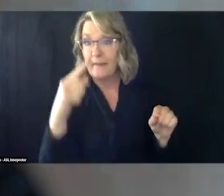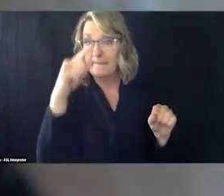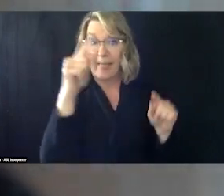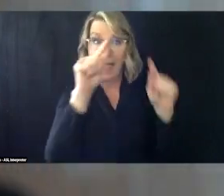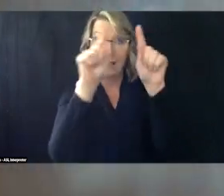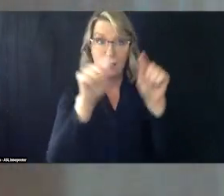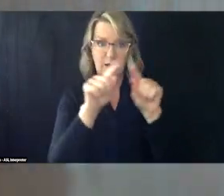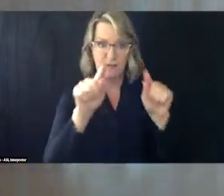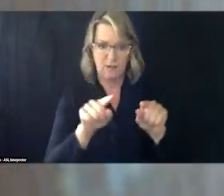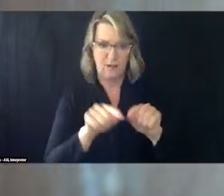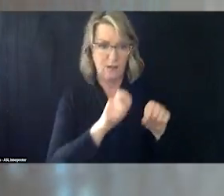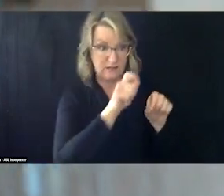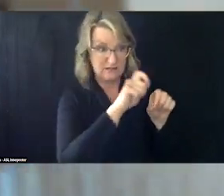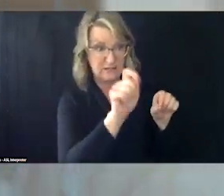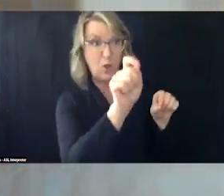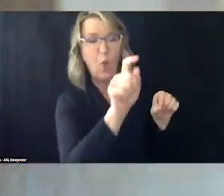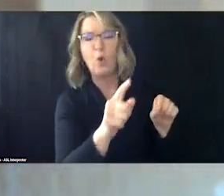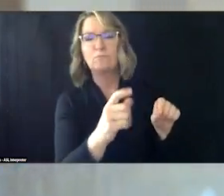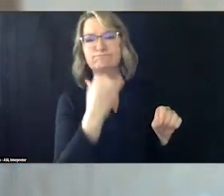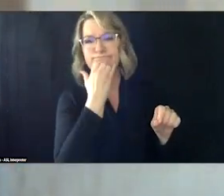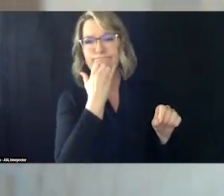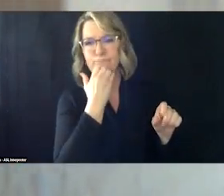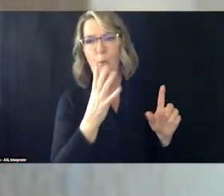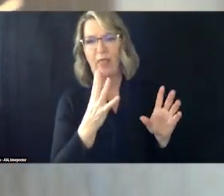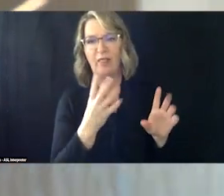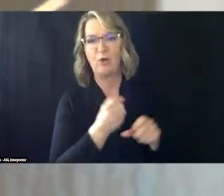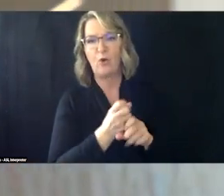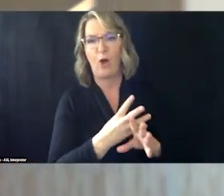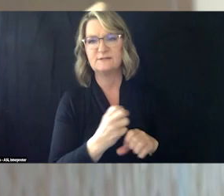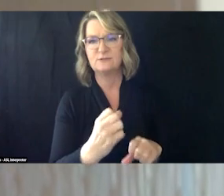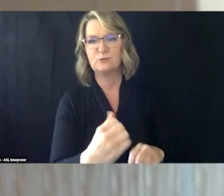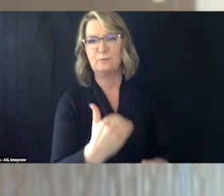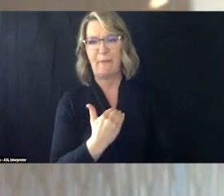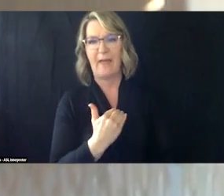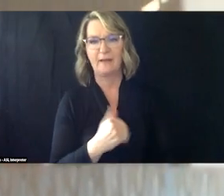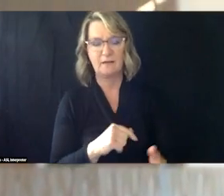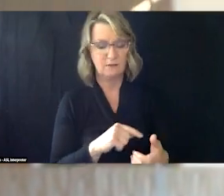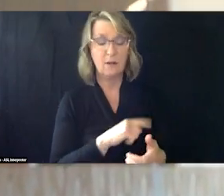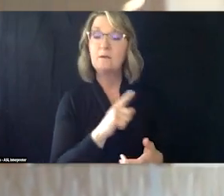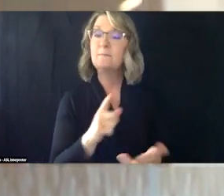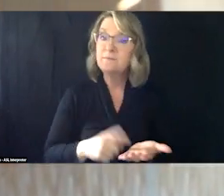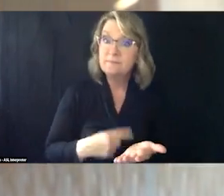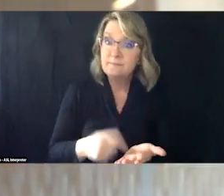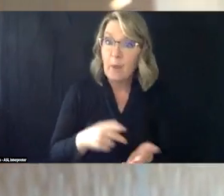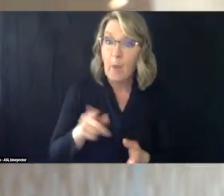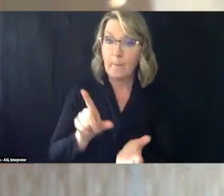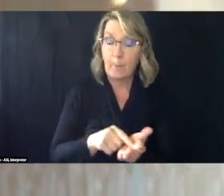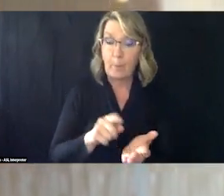of the timing marks and this would cause a misread other times it could be our printers are